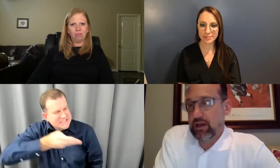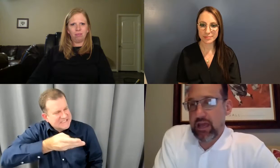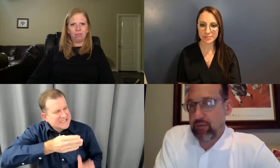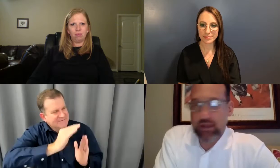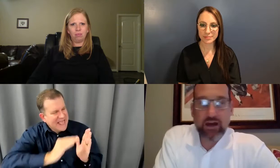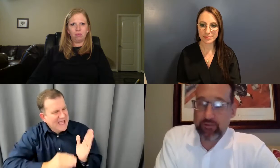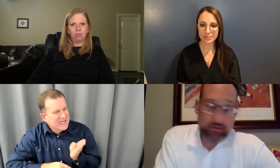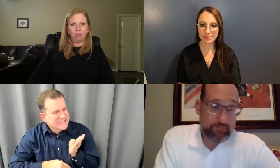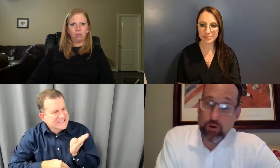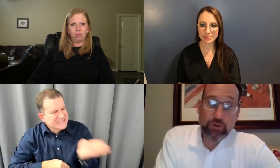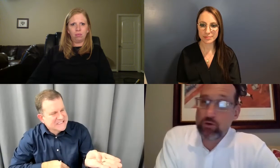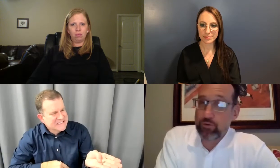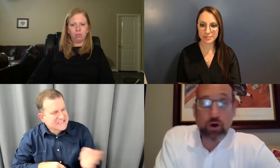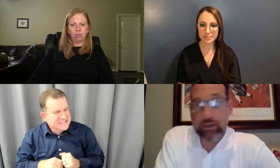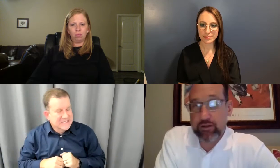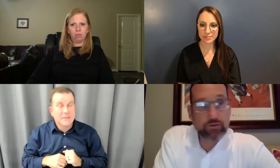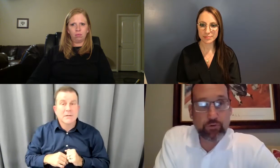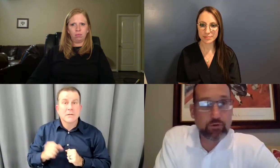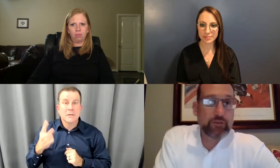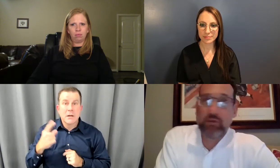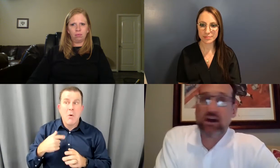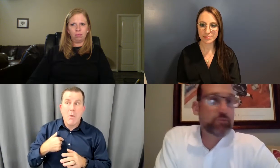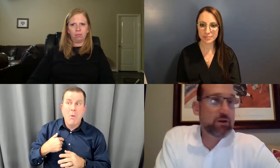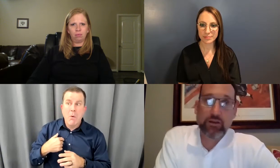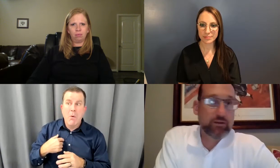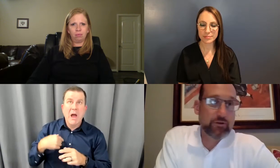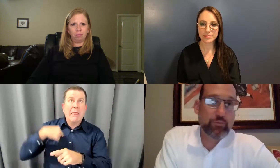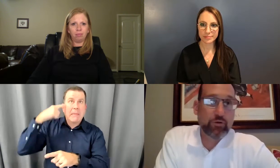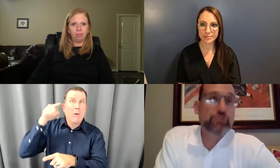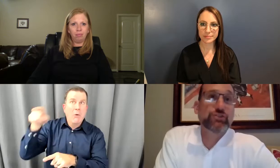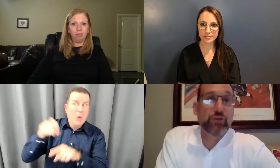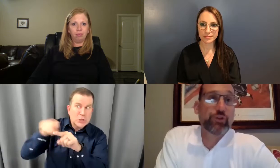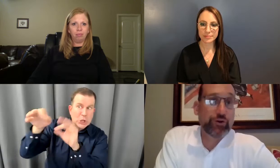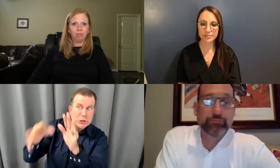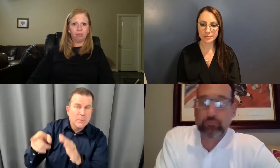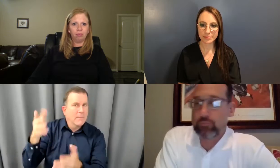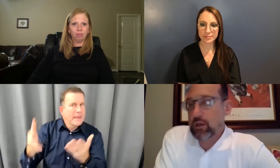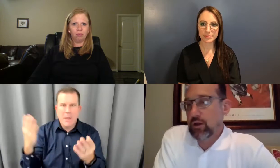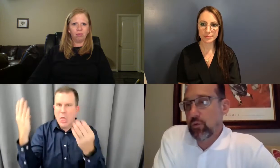and they may not, for all you know they're calling an interpreter, they may not be calling an interpreter, you just don't.